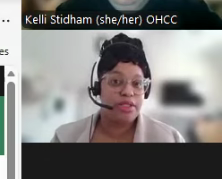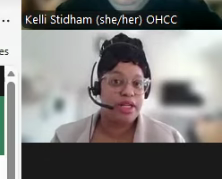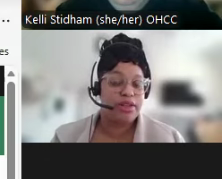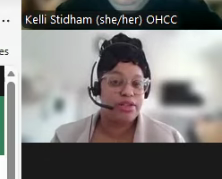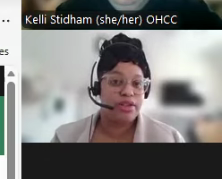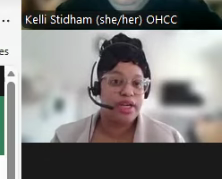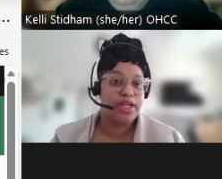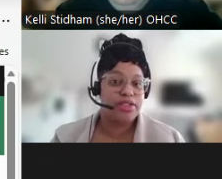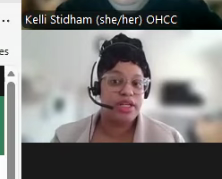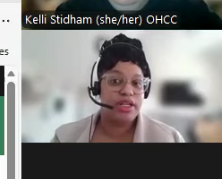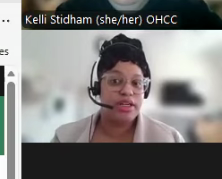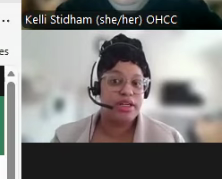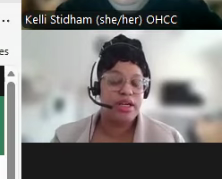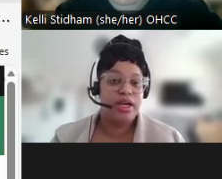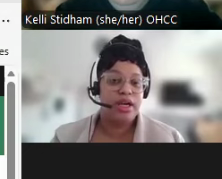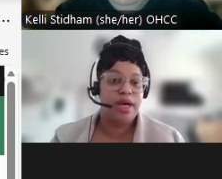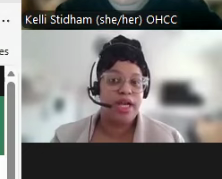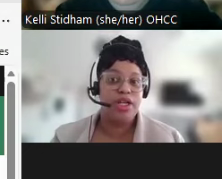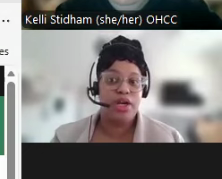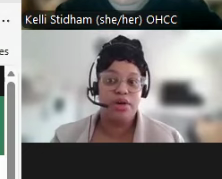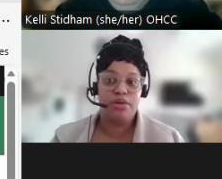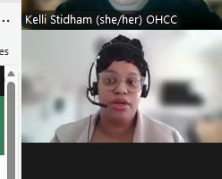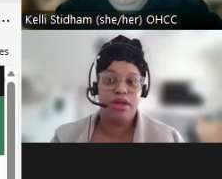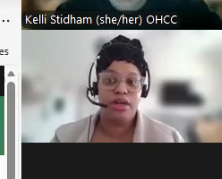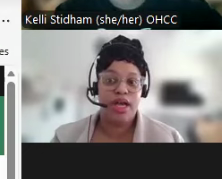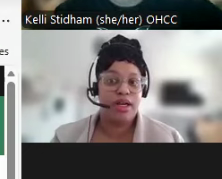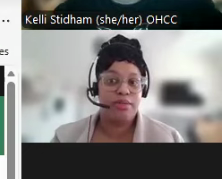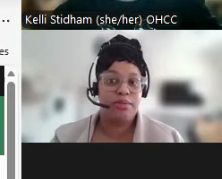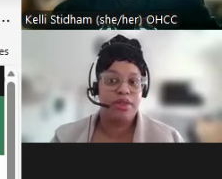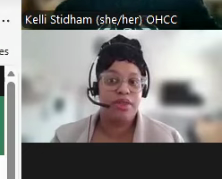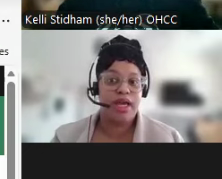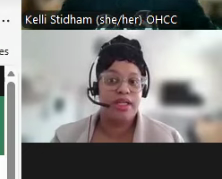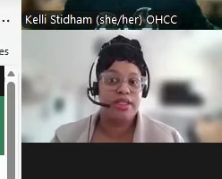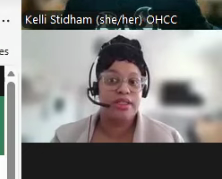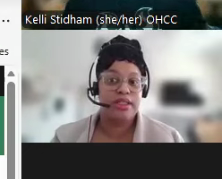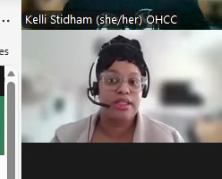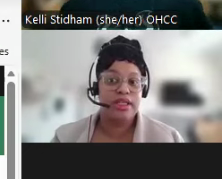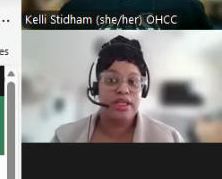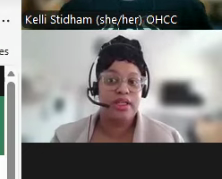particular certification.